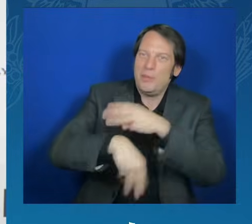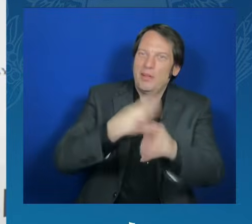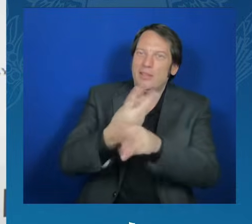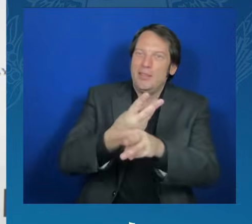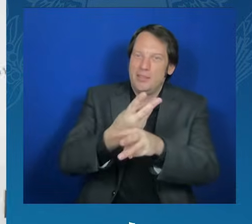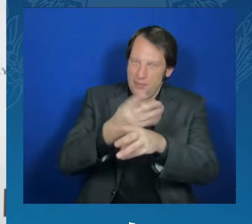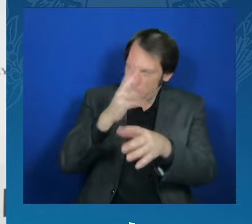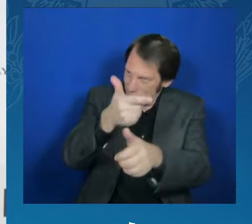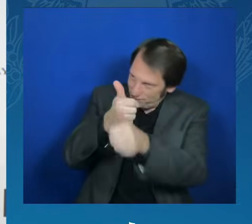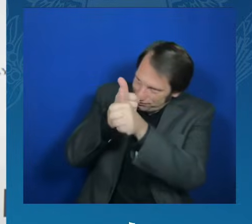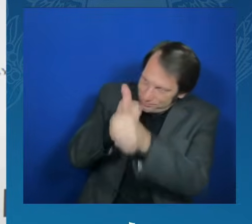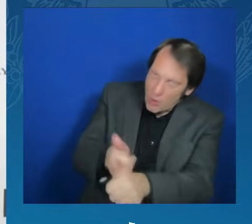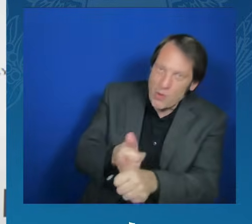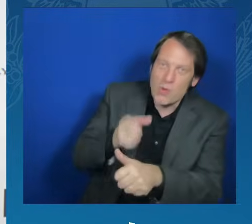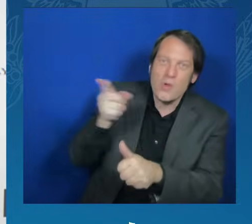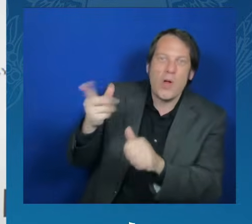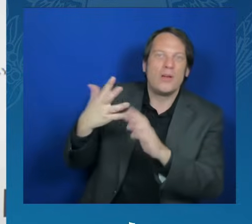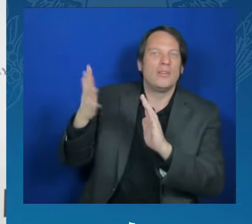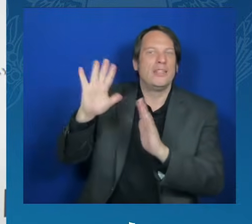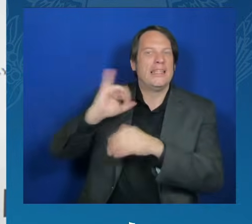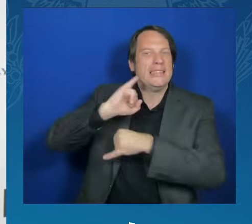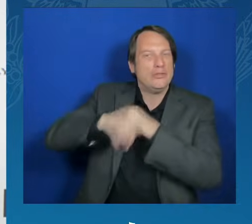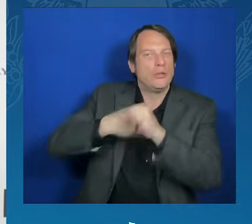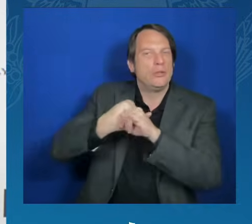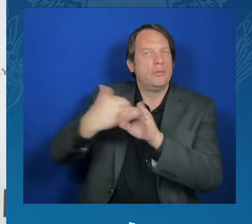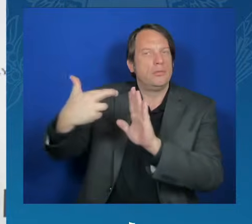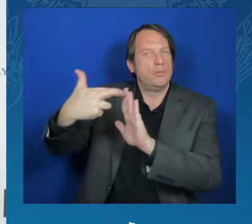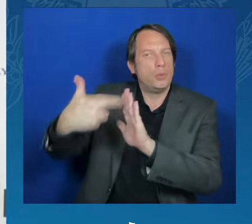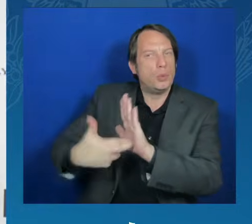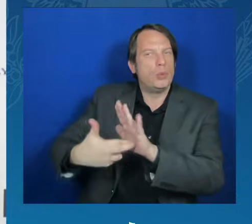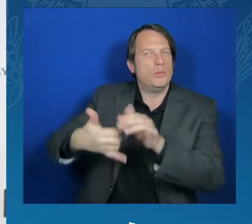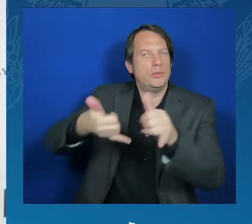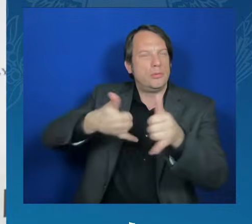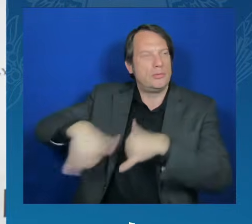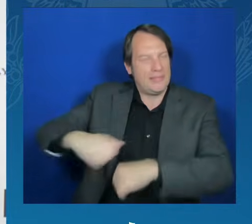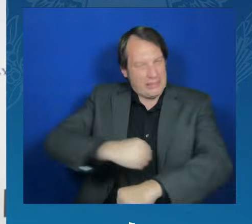to defend democratic values at home and abroad,